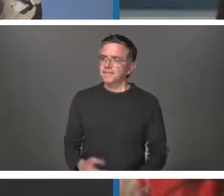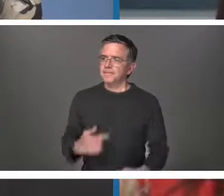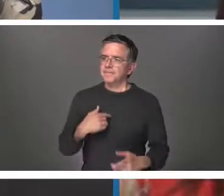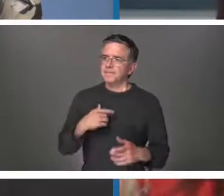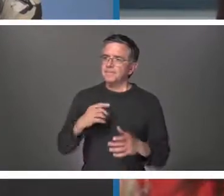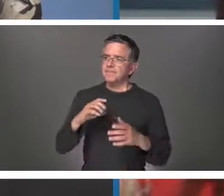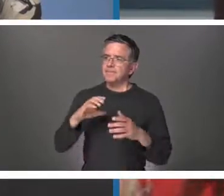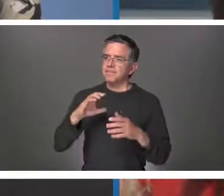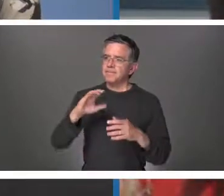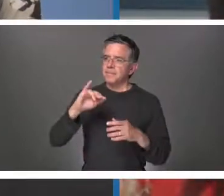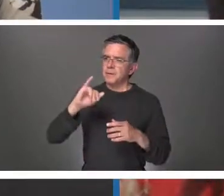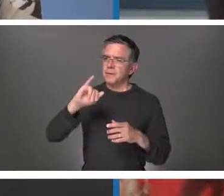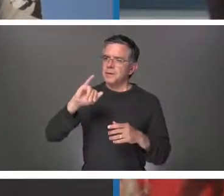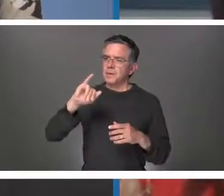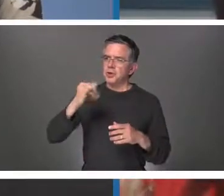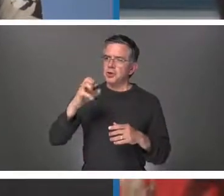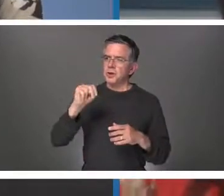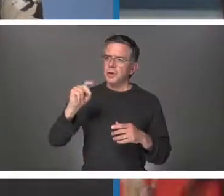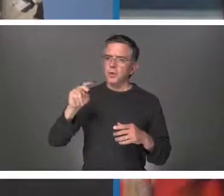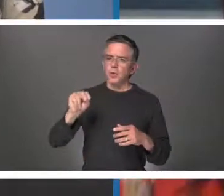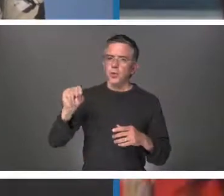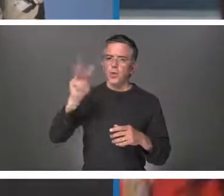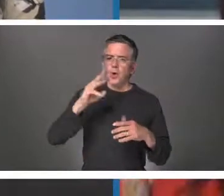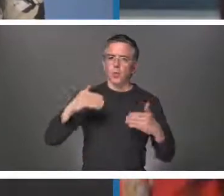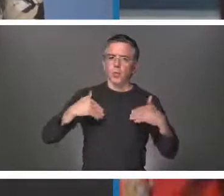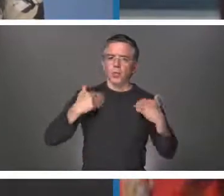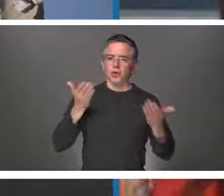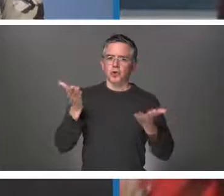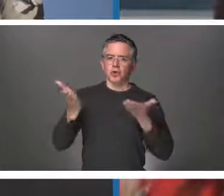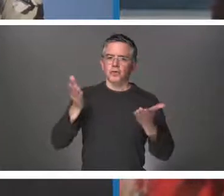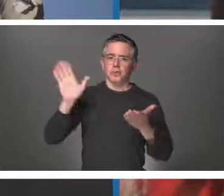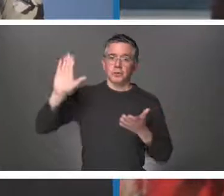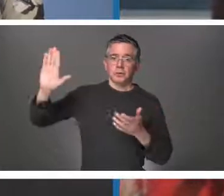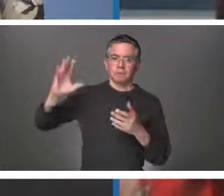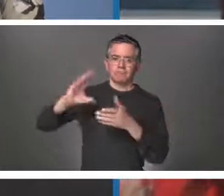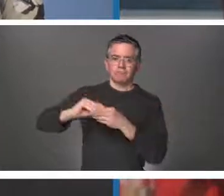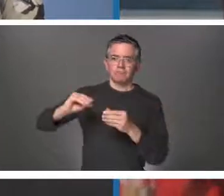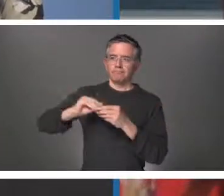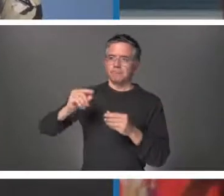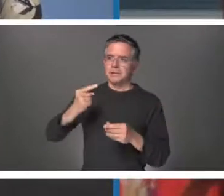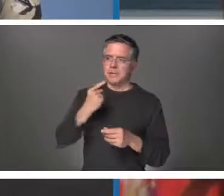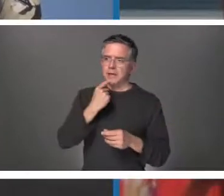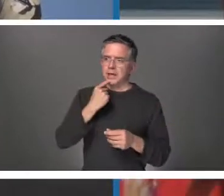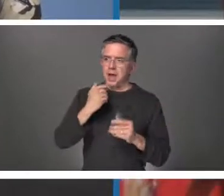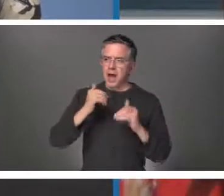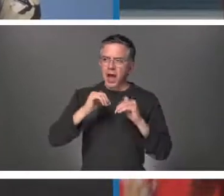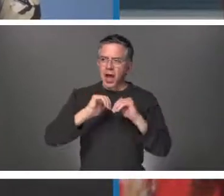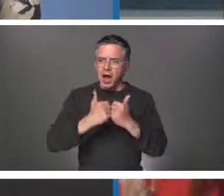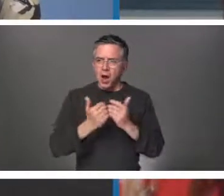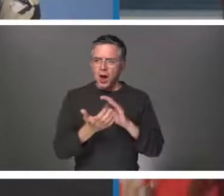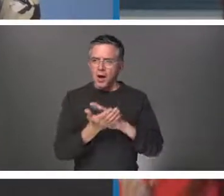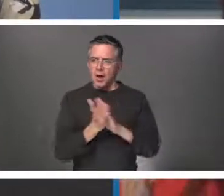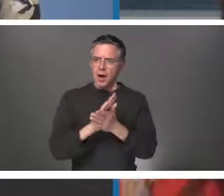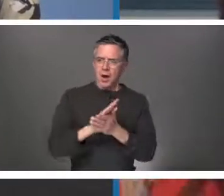It came up in a conversation we were having today about how we can best become an anti-racist organization.